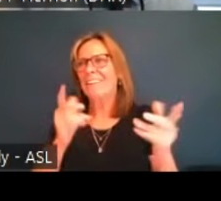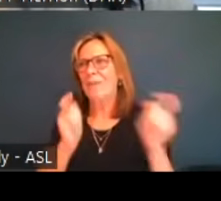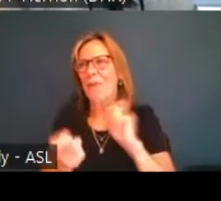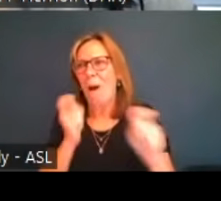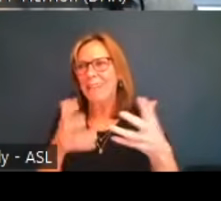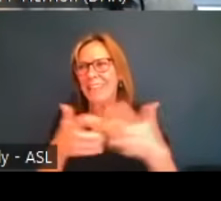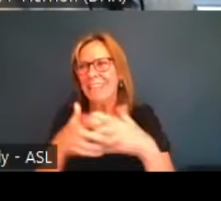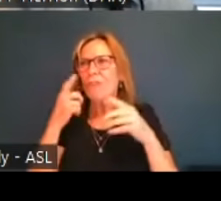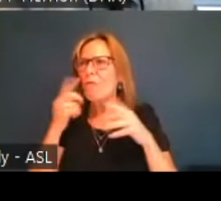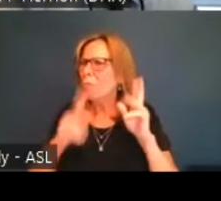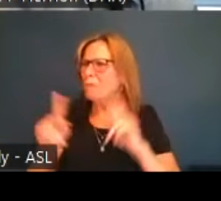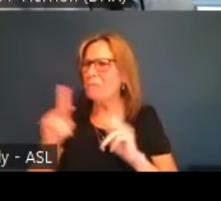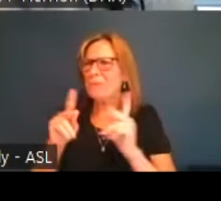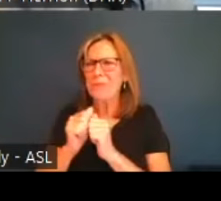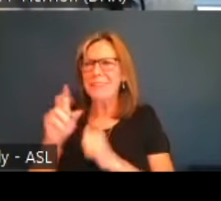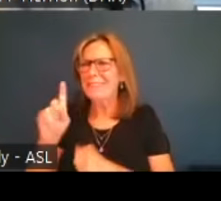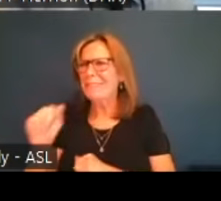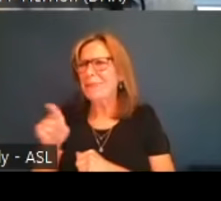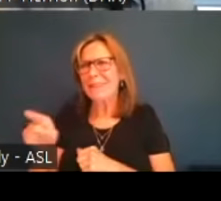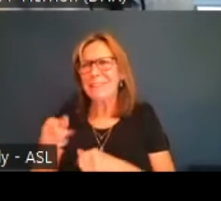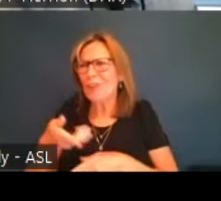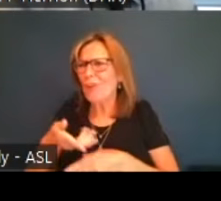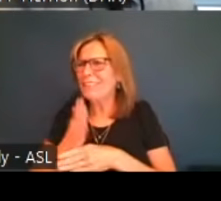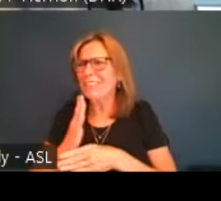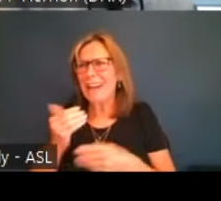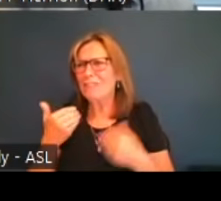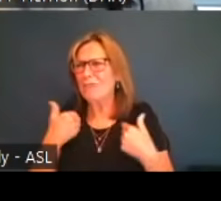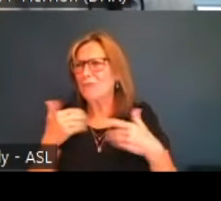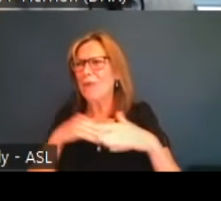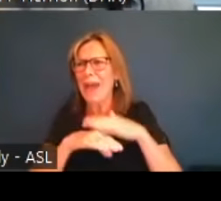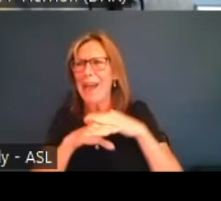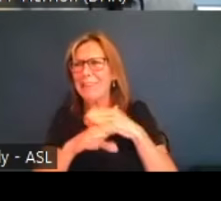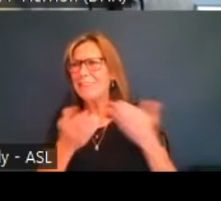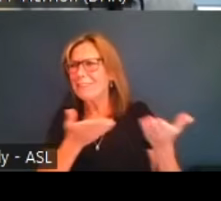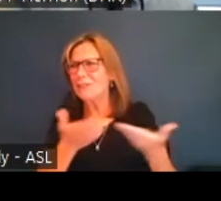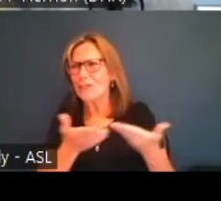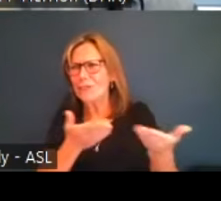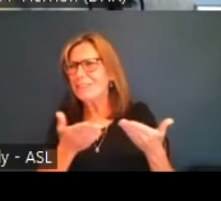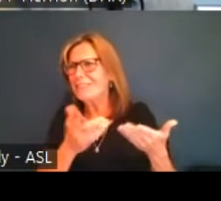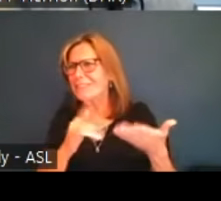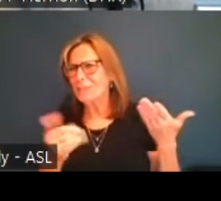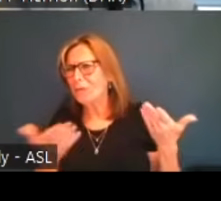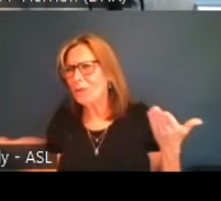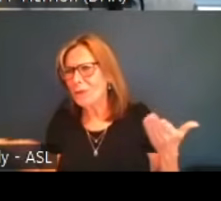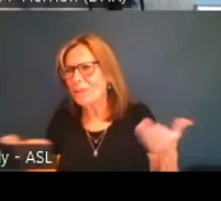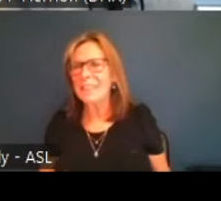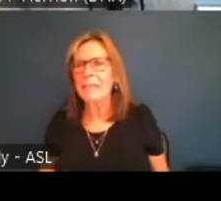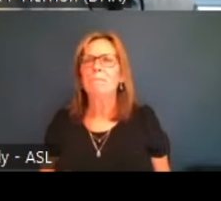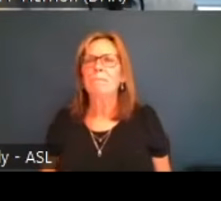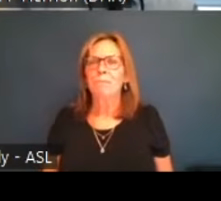Another, and this now is a big , much larger example after the pandemic is providing curbside service, providing